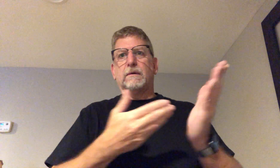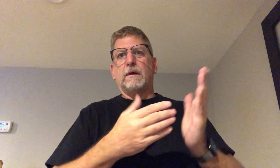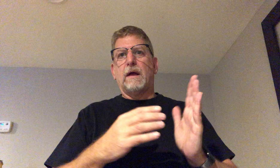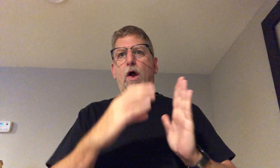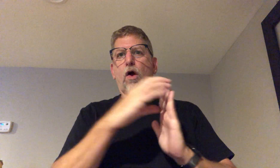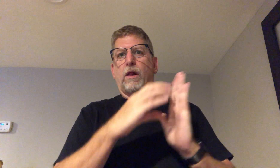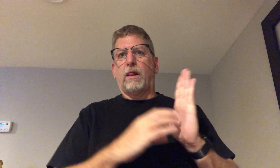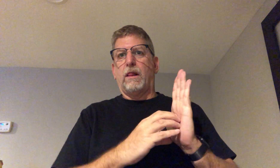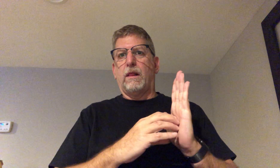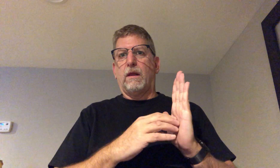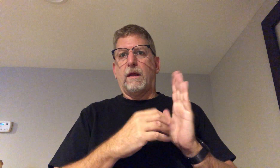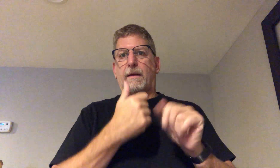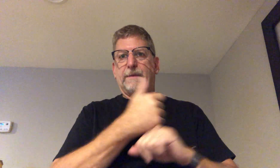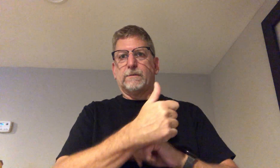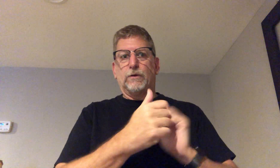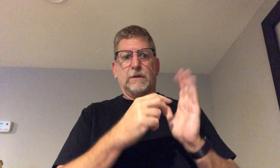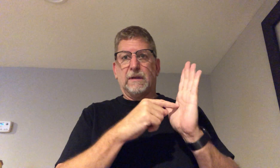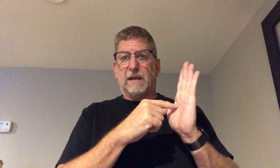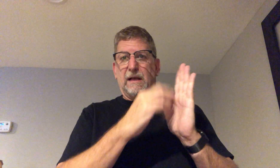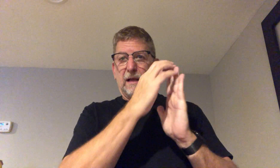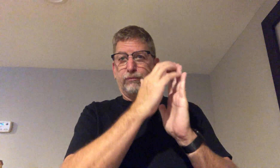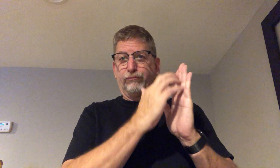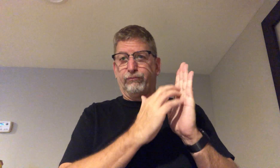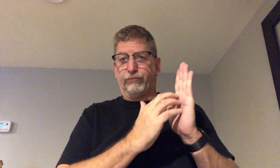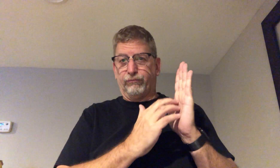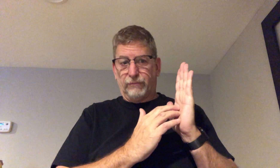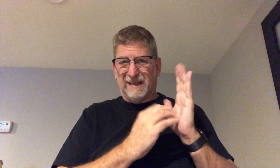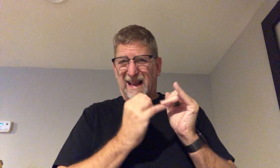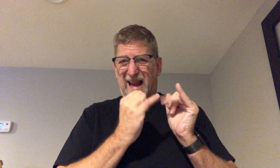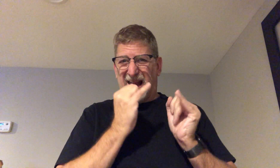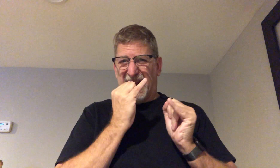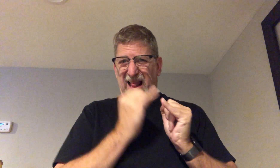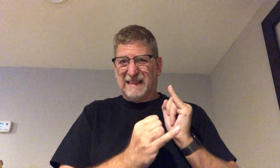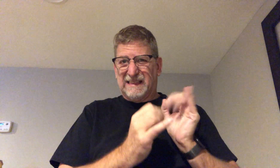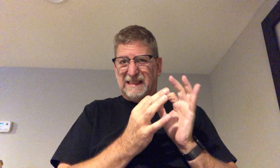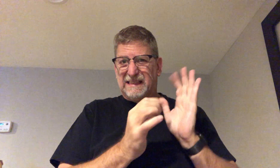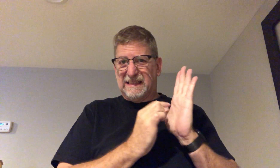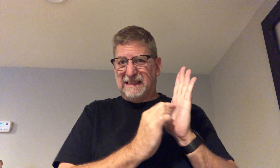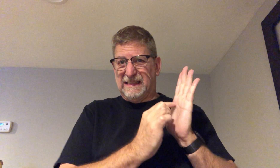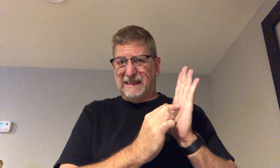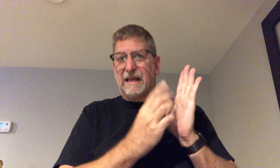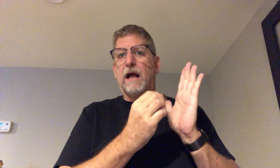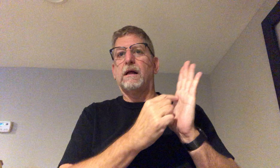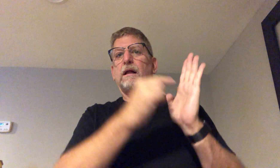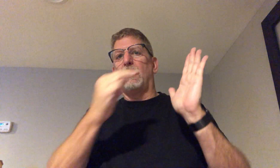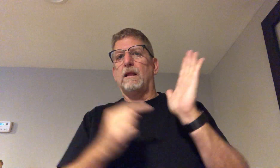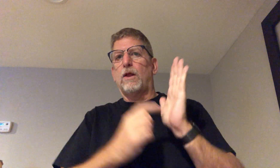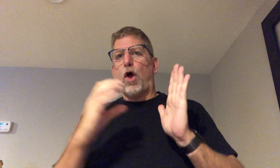the House's proposed articles of impeachment. In these two last sentences, the House has recommended